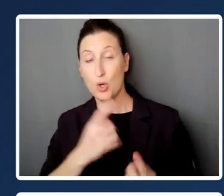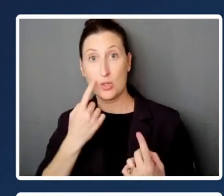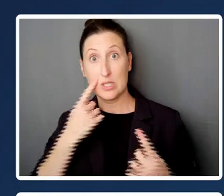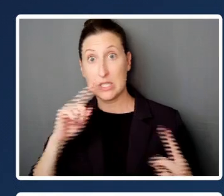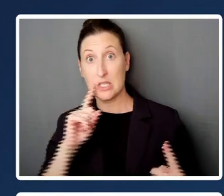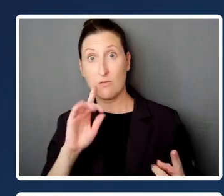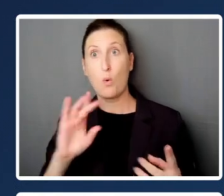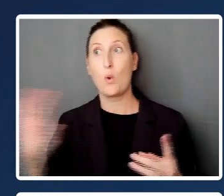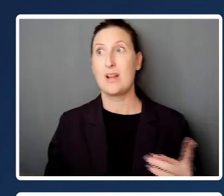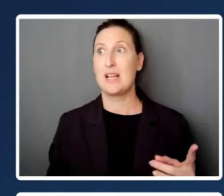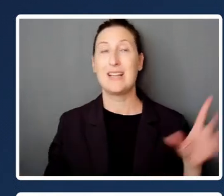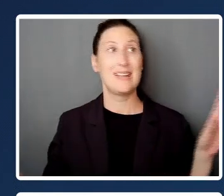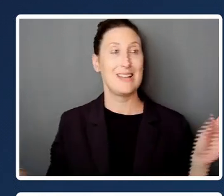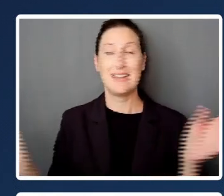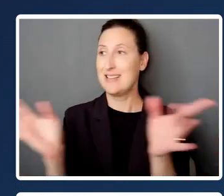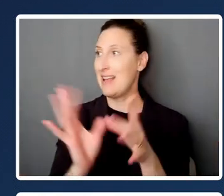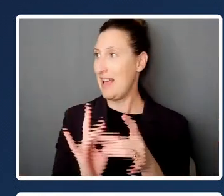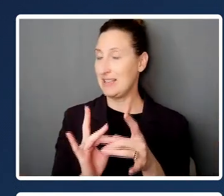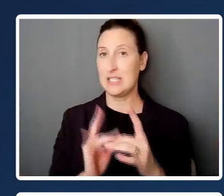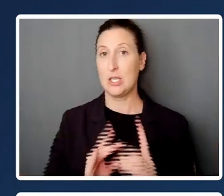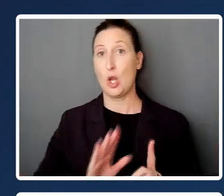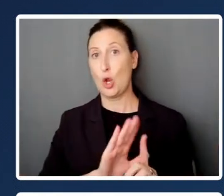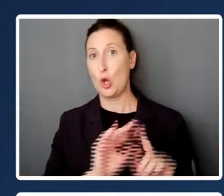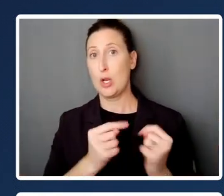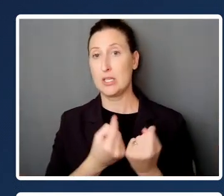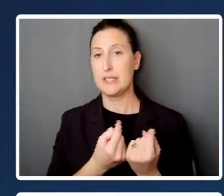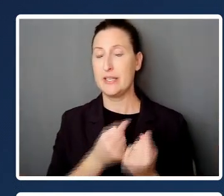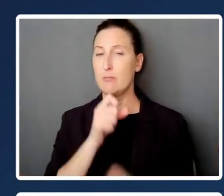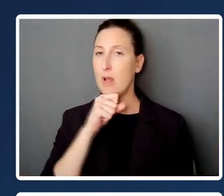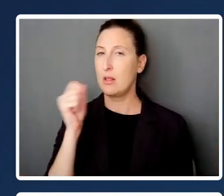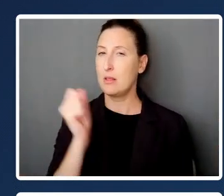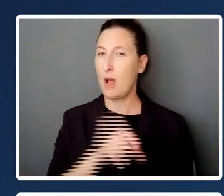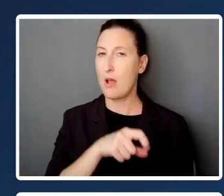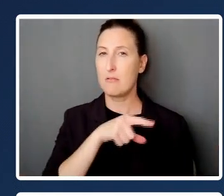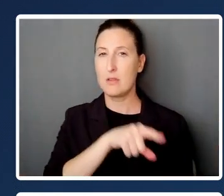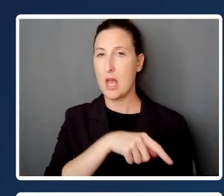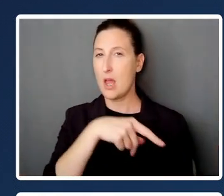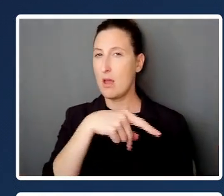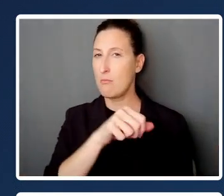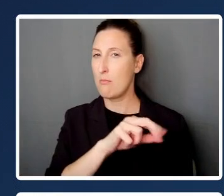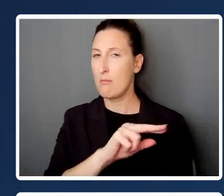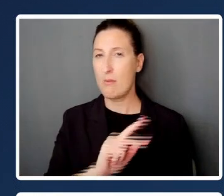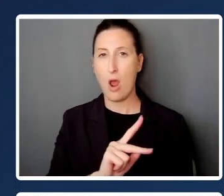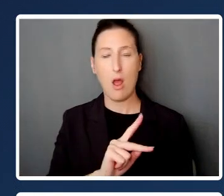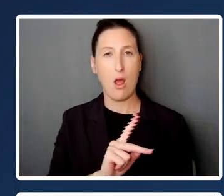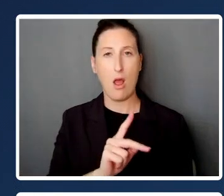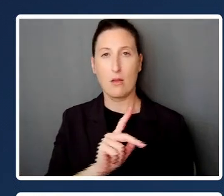really love Anacostia Park and are so eager to share and bring people into that space. And so,